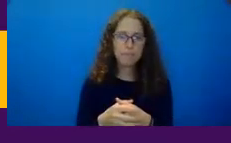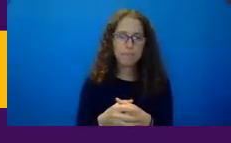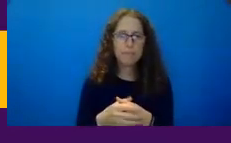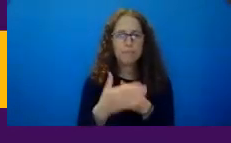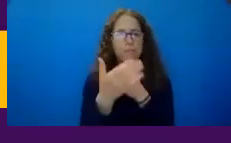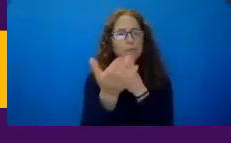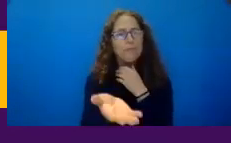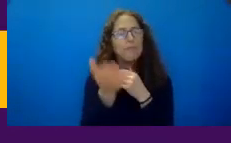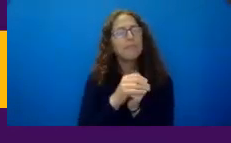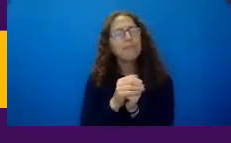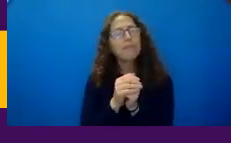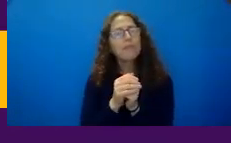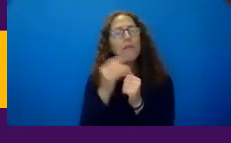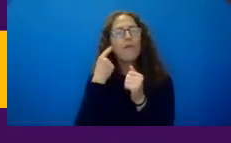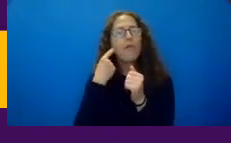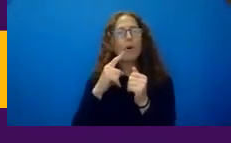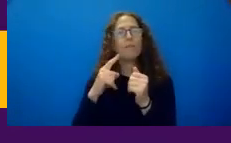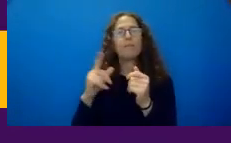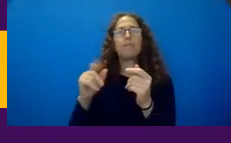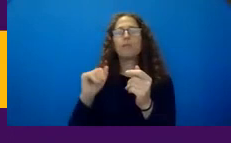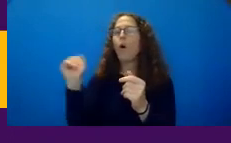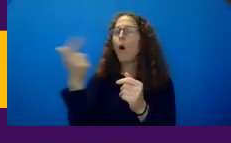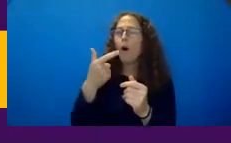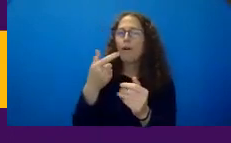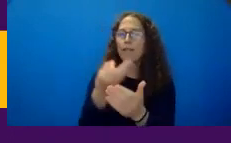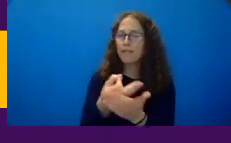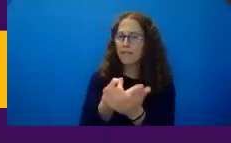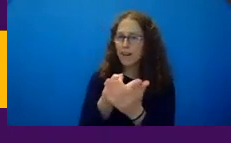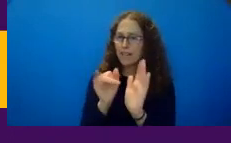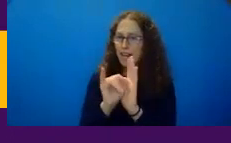ORGANIZATIONS THAT MIGHT NOT HAVE ALREADY BEEN IN A FISHERY